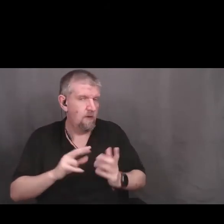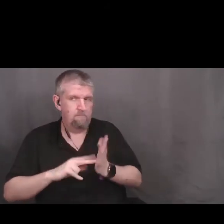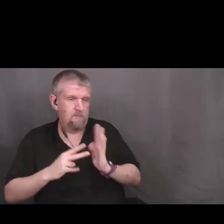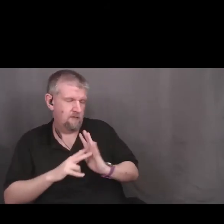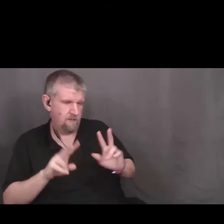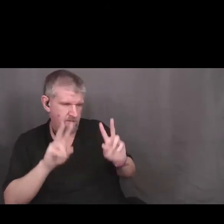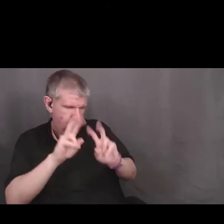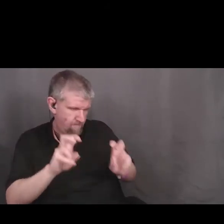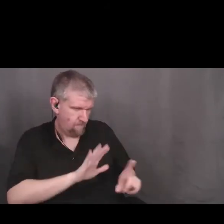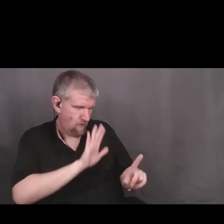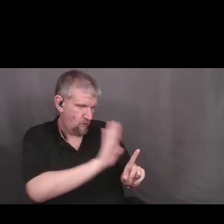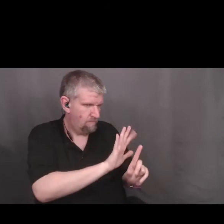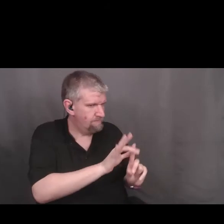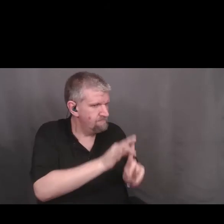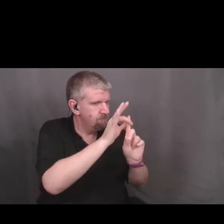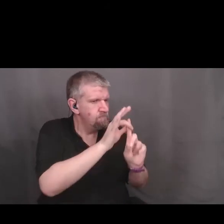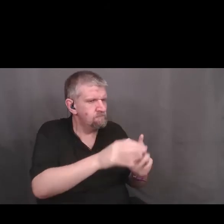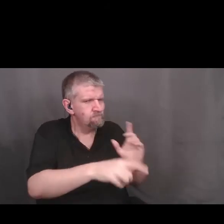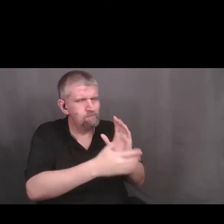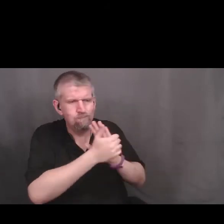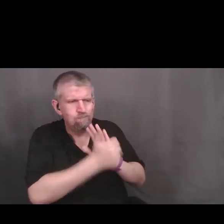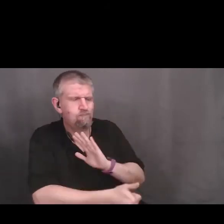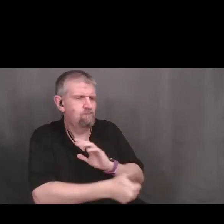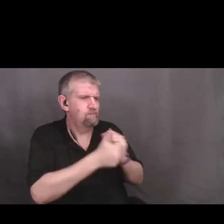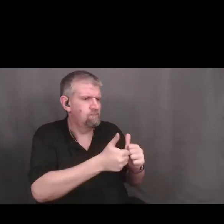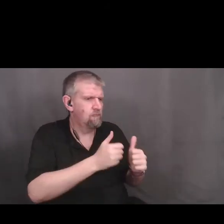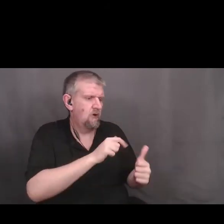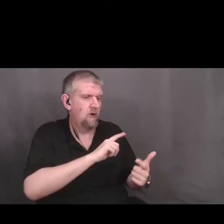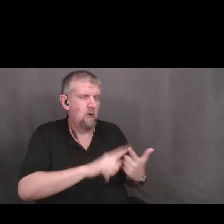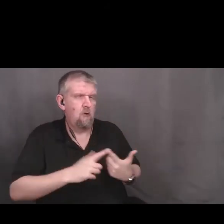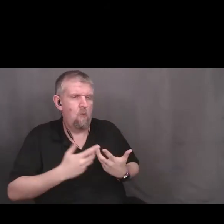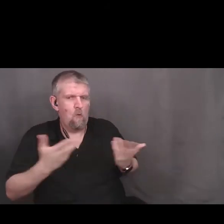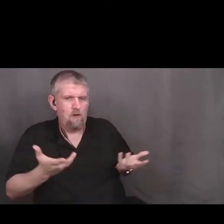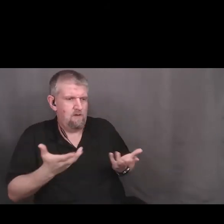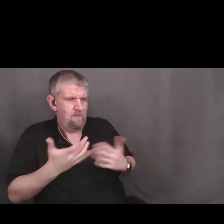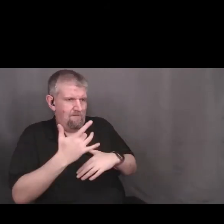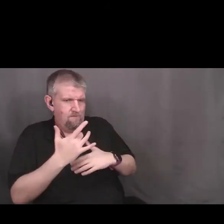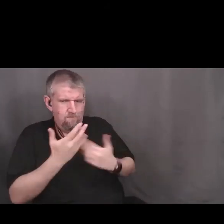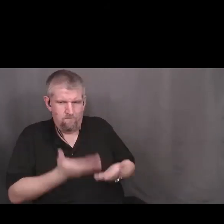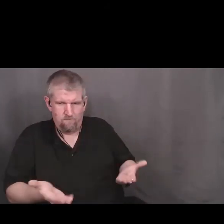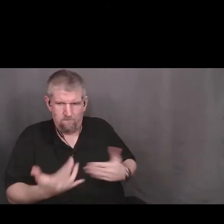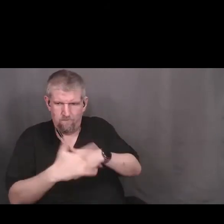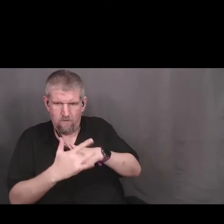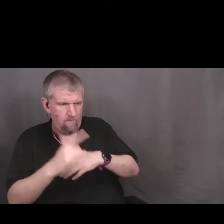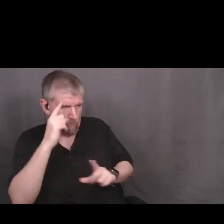their unique strengths, the resources available to the client, the priorities that the client has,